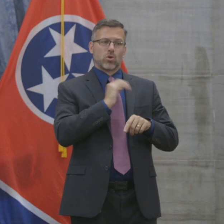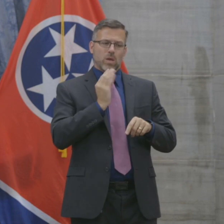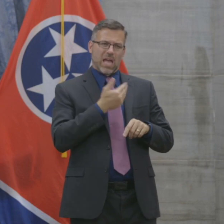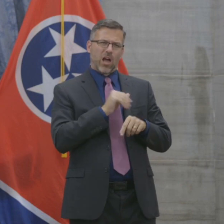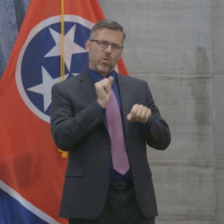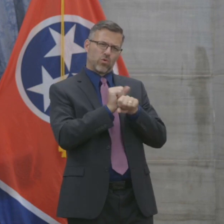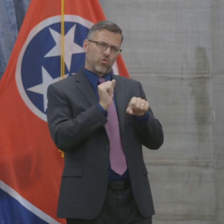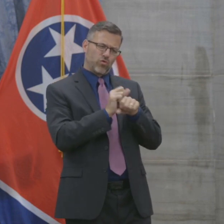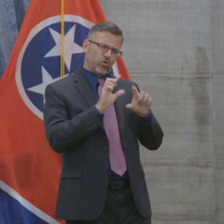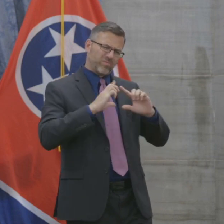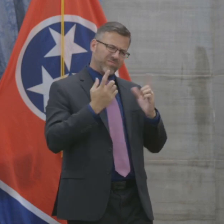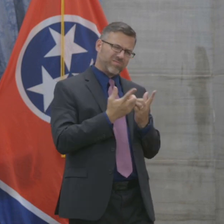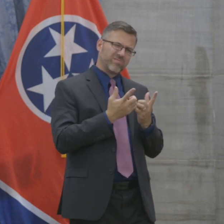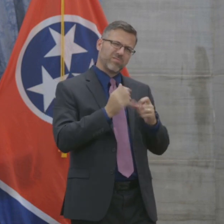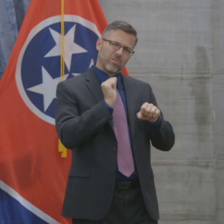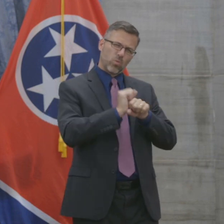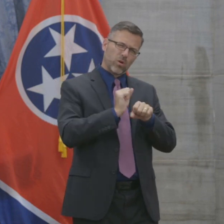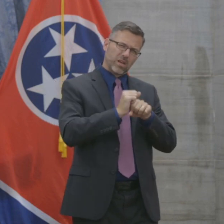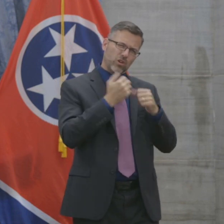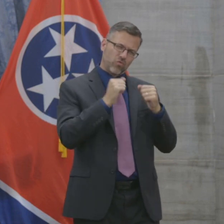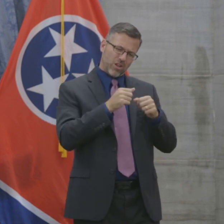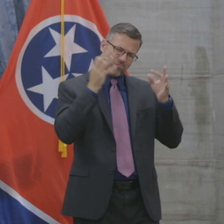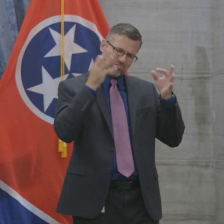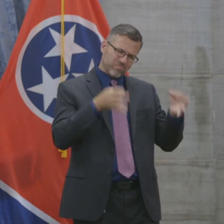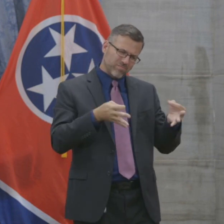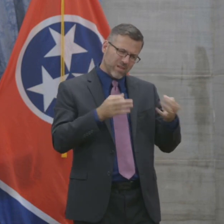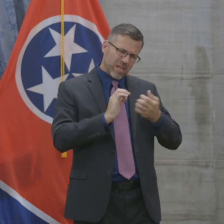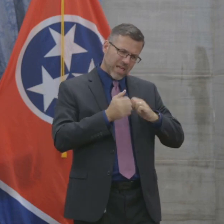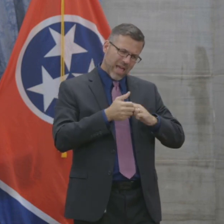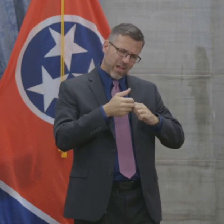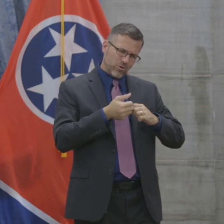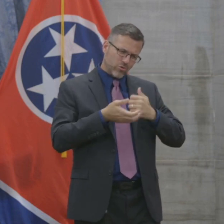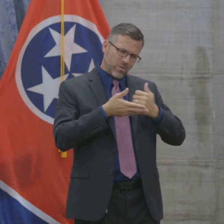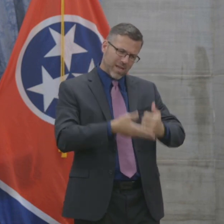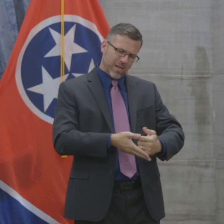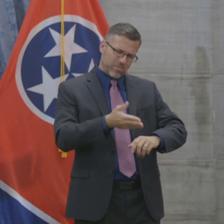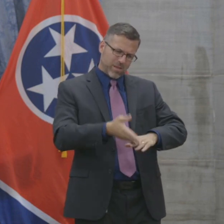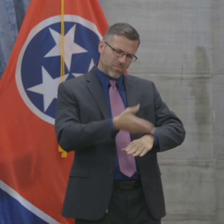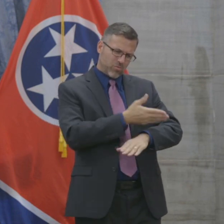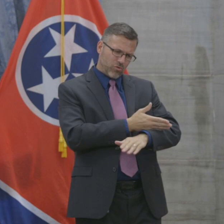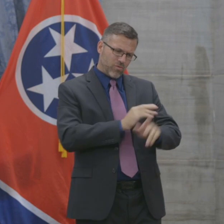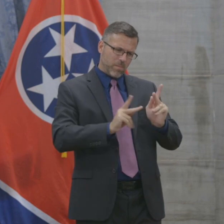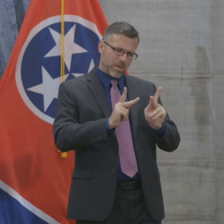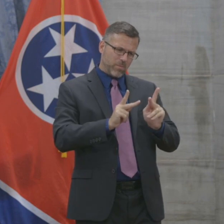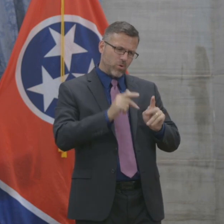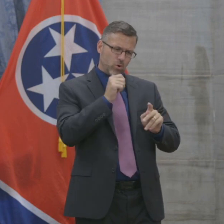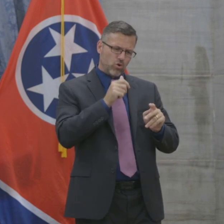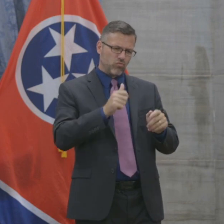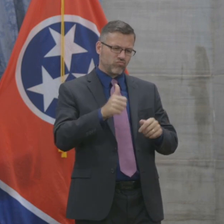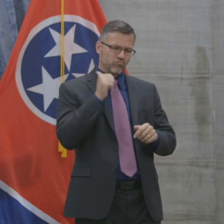given to the State of Tennessee we did not expect to be in the situation that we're in now. It's incredibly inspiring to see